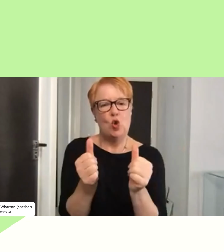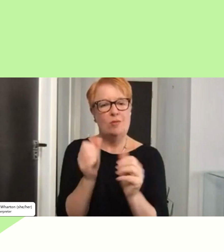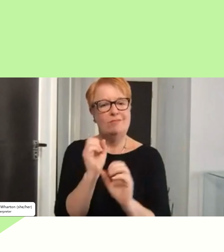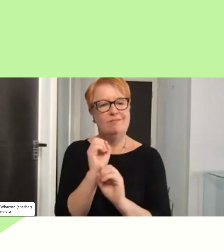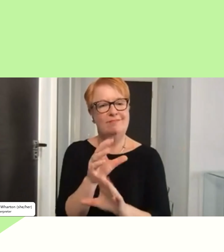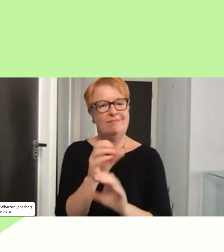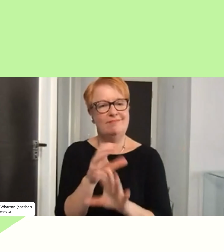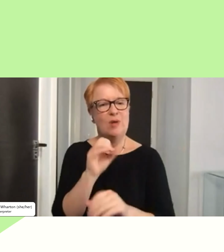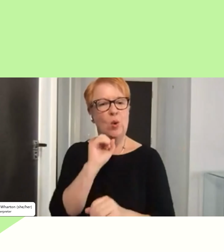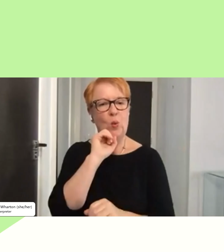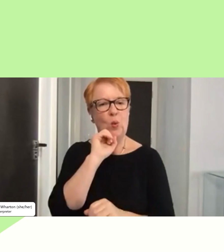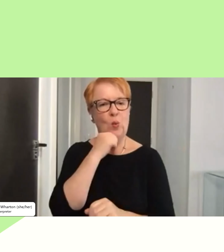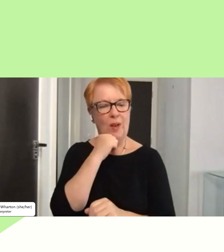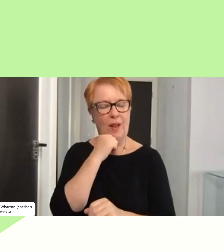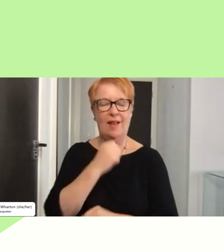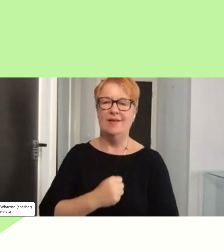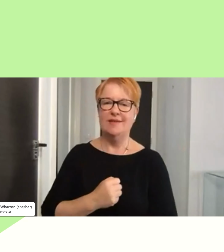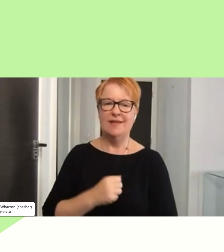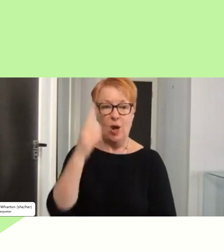today. My pronouns are he/him.